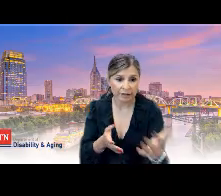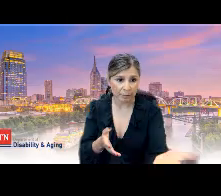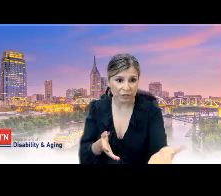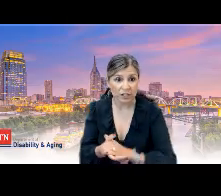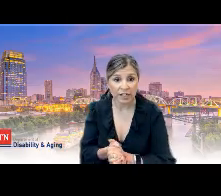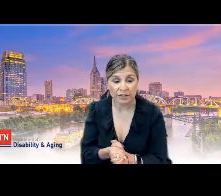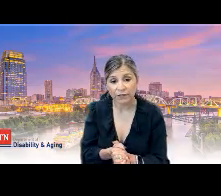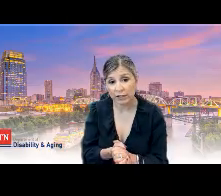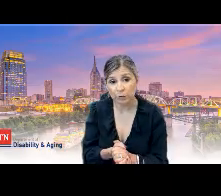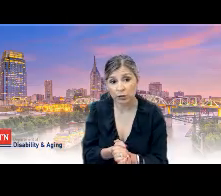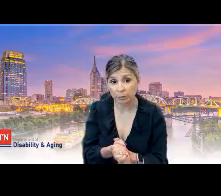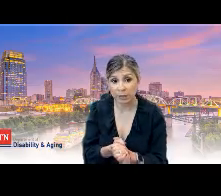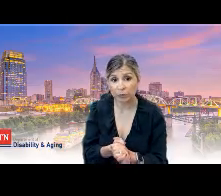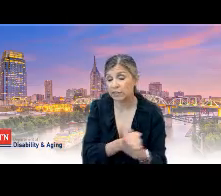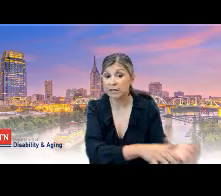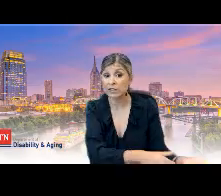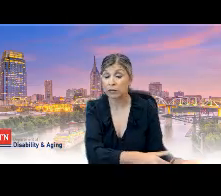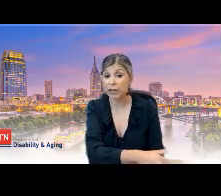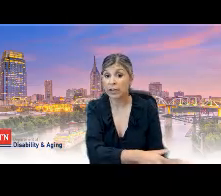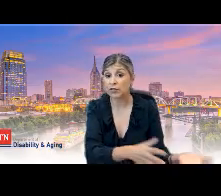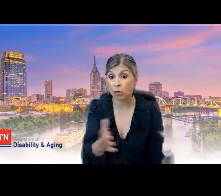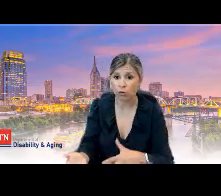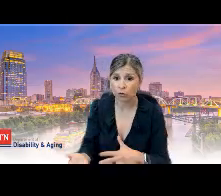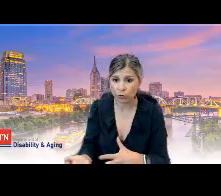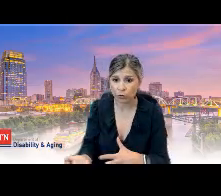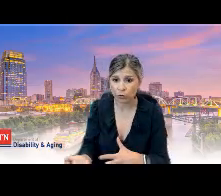As I mentioned, it's available to to people six years of